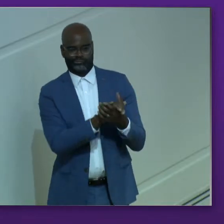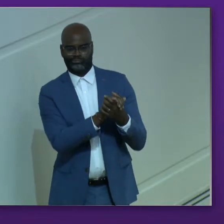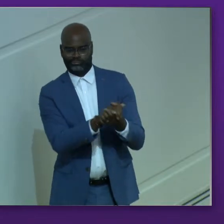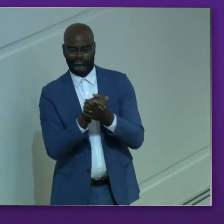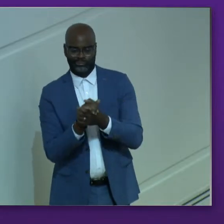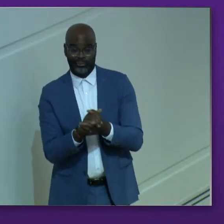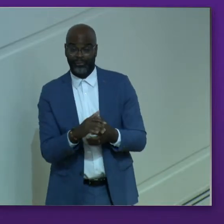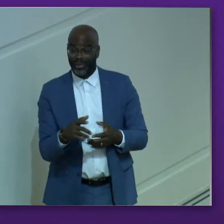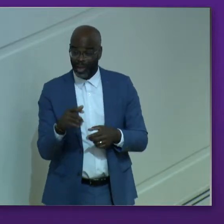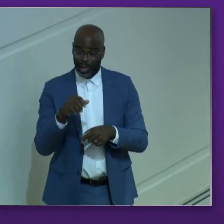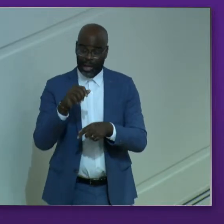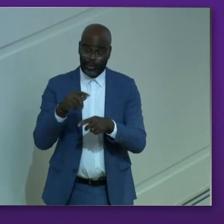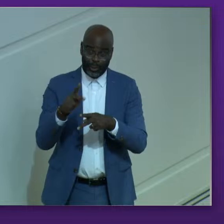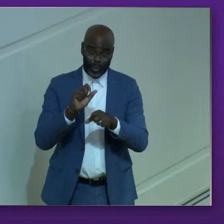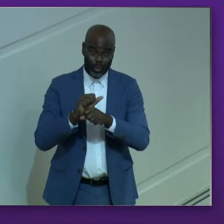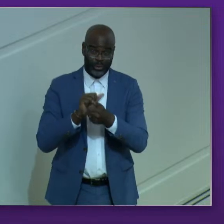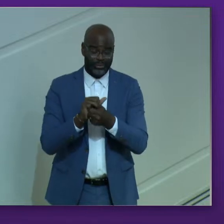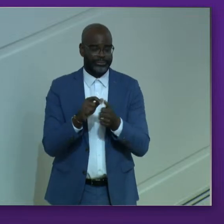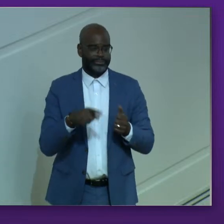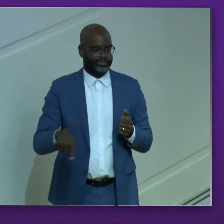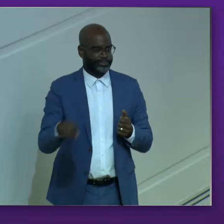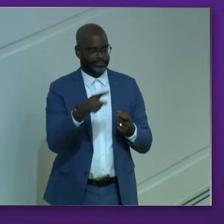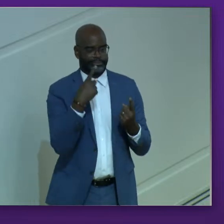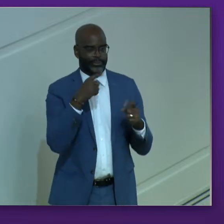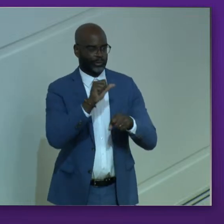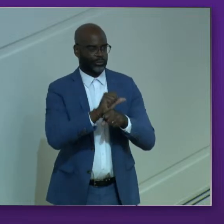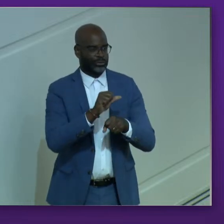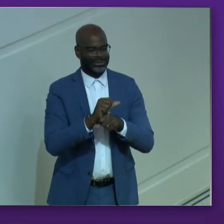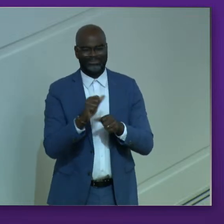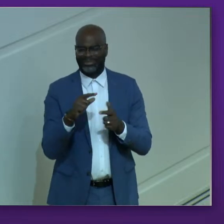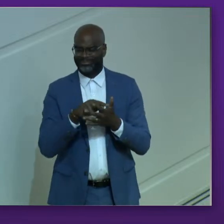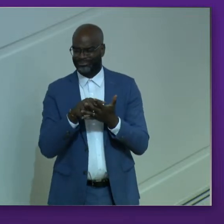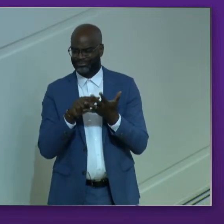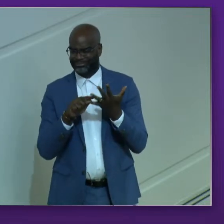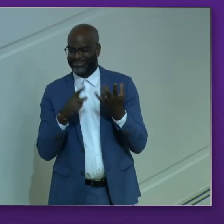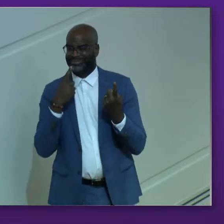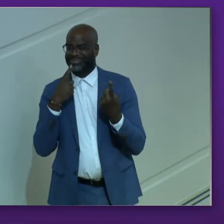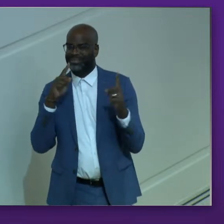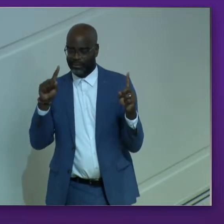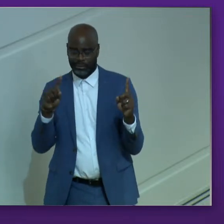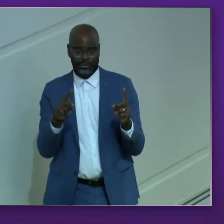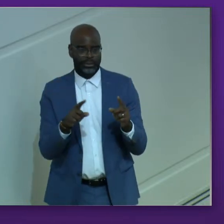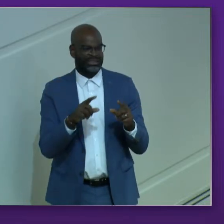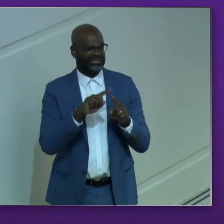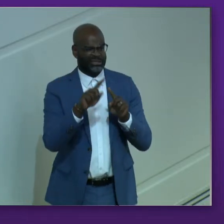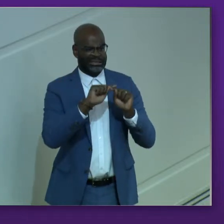MANY COMPLIMENTS THE EXCEPTIONAL WORK OF OUR